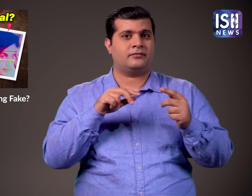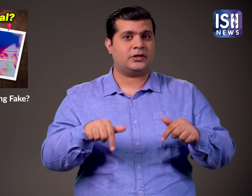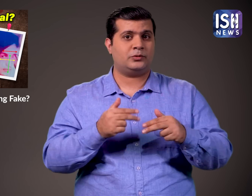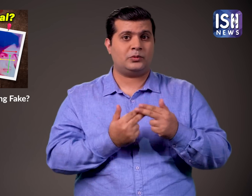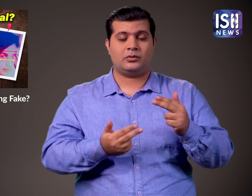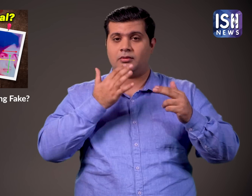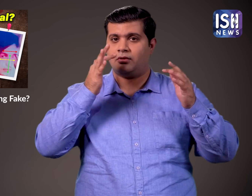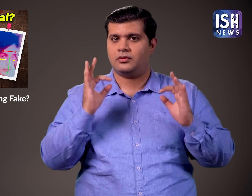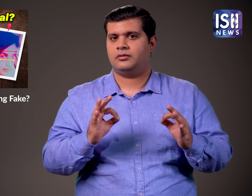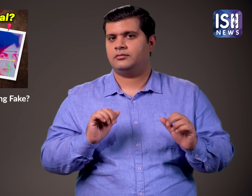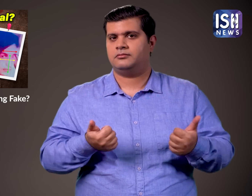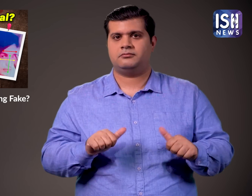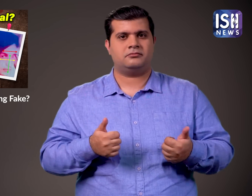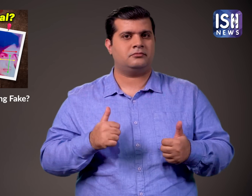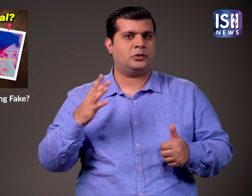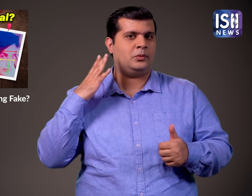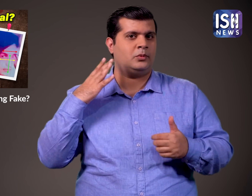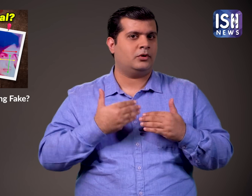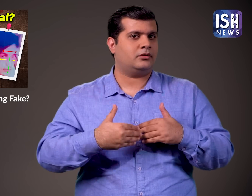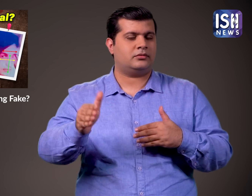We don't know which one is true. Let's wait and watch.